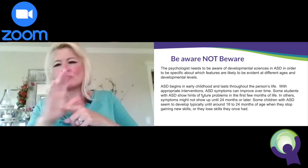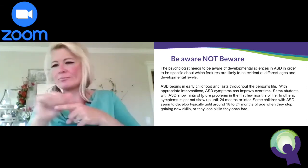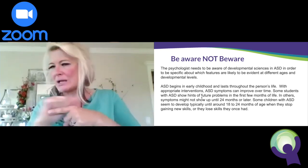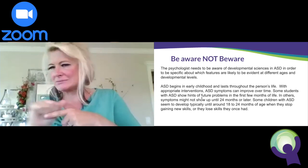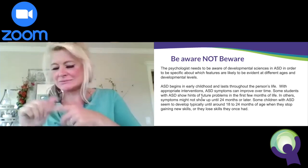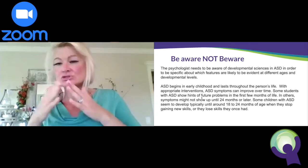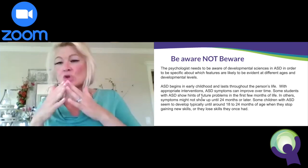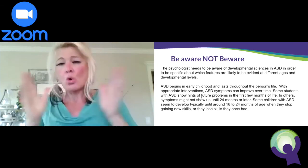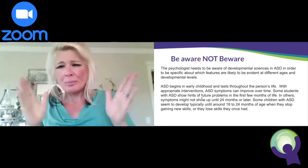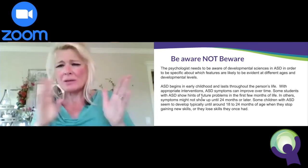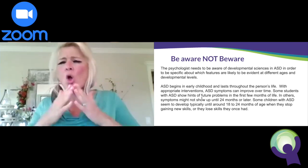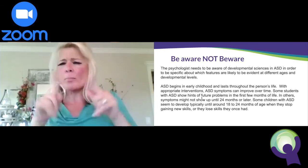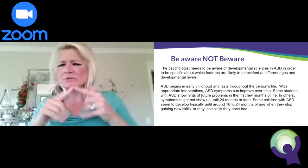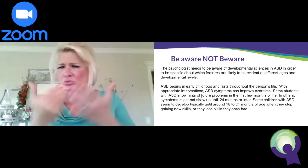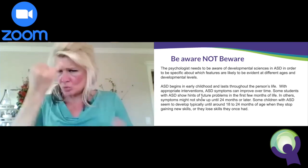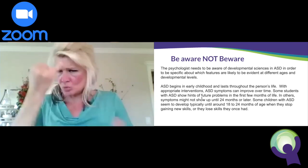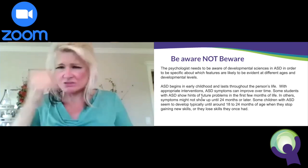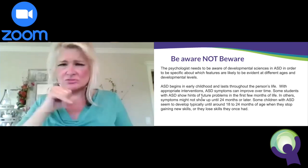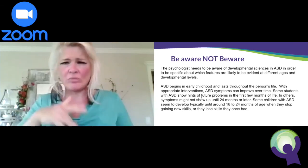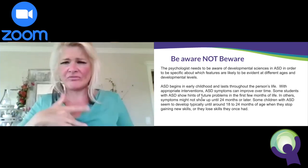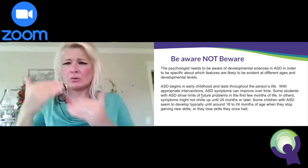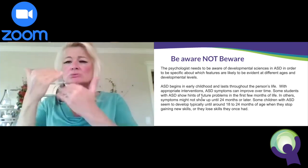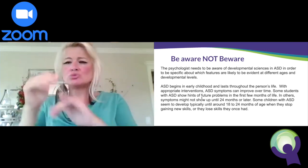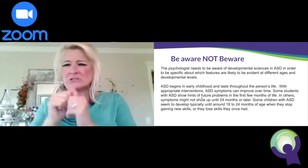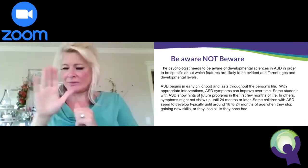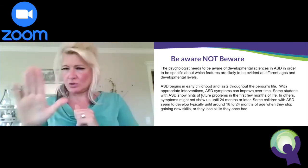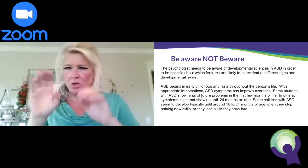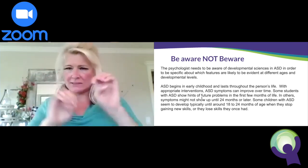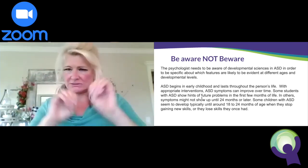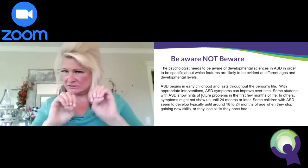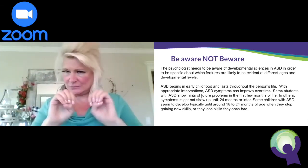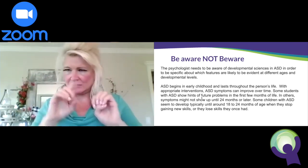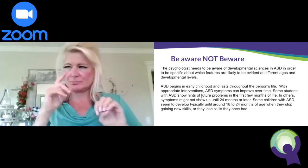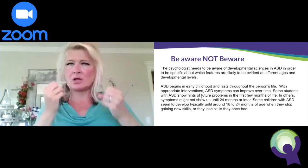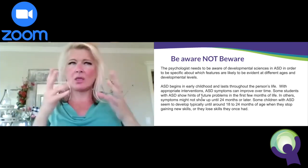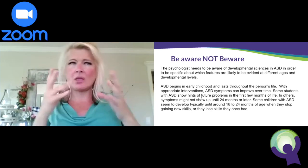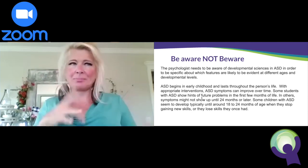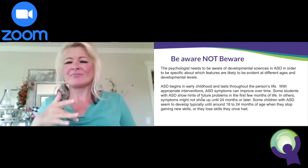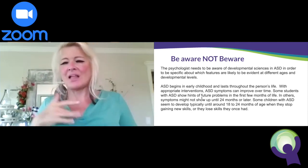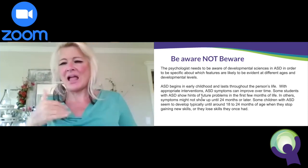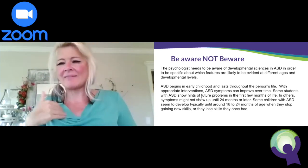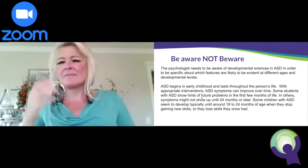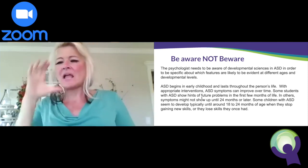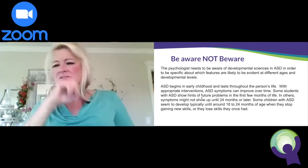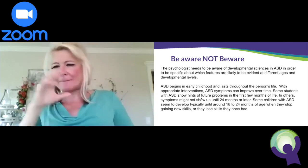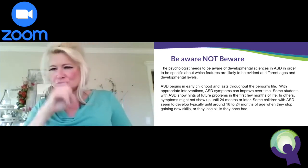when you're performing assessments keep the trainings open if you know don't limit your evaluations to